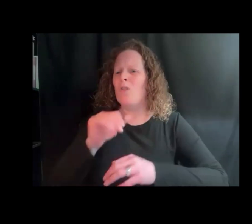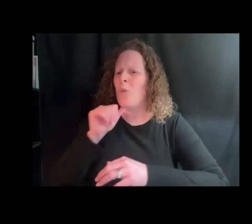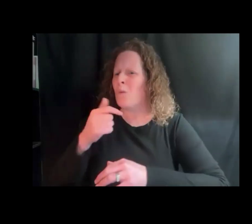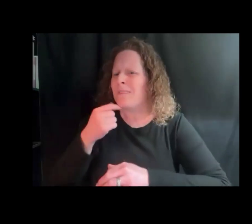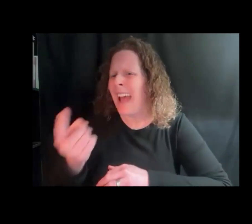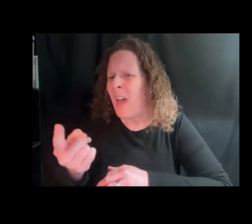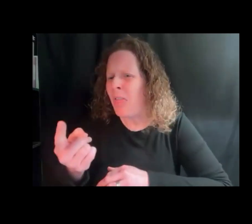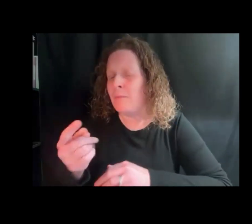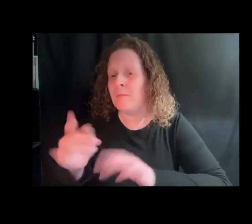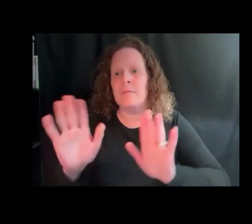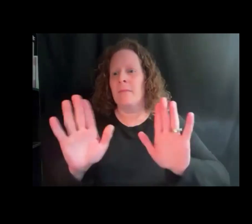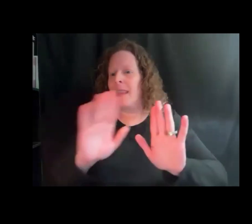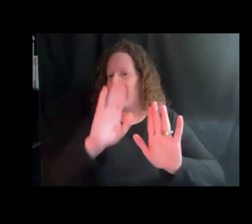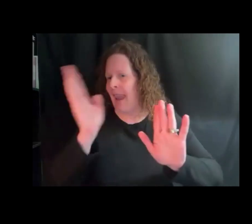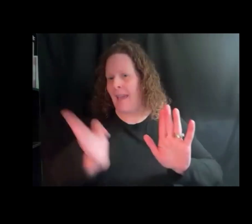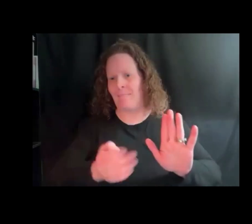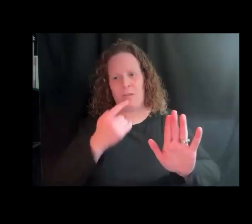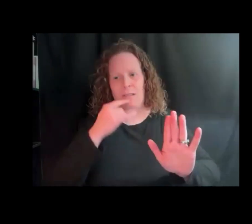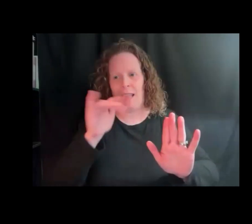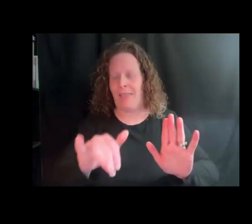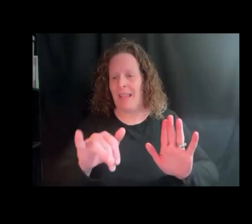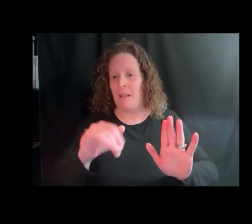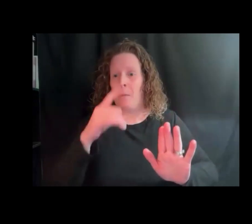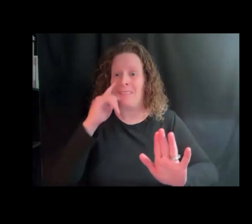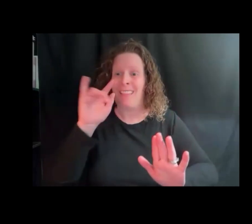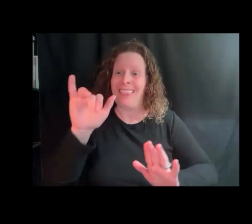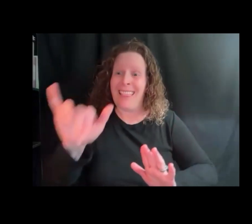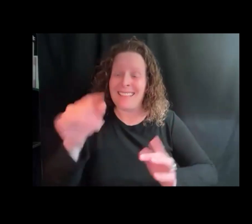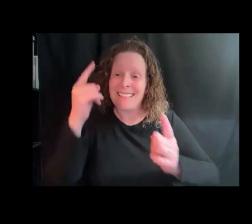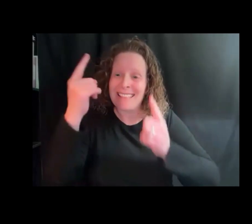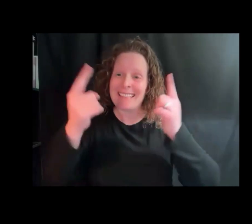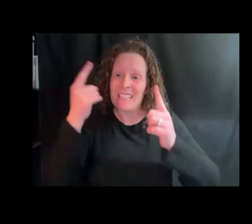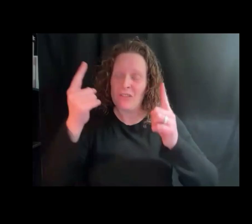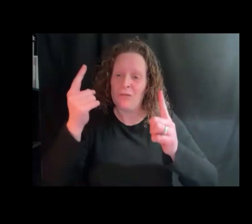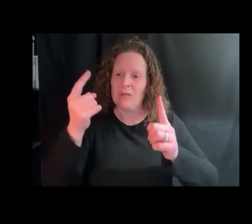don't say don't do that. Don't tell them that.